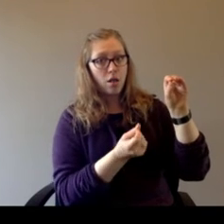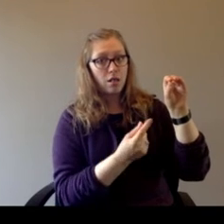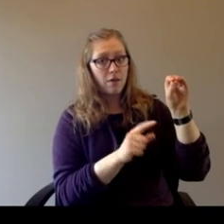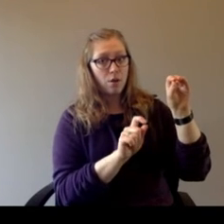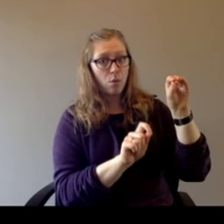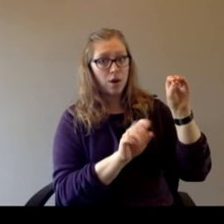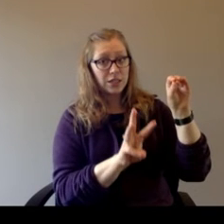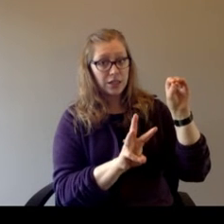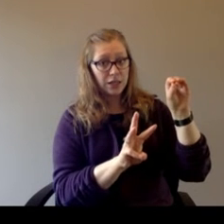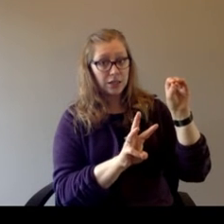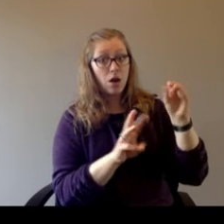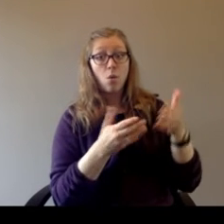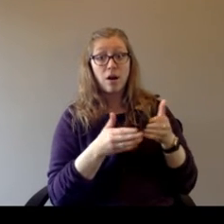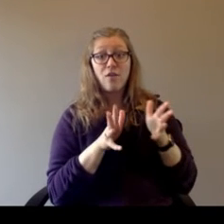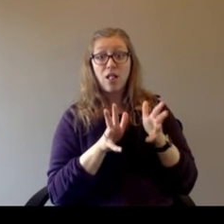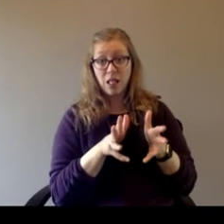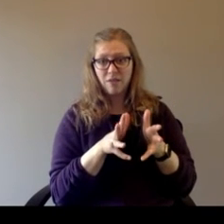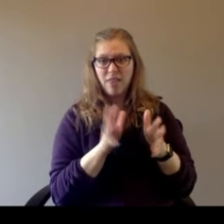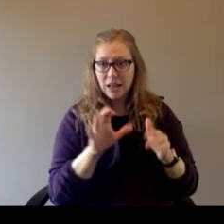So I'm going to do it in pieces because I'm doing it in my head.